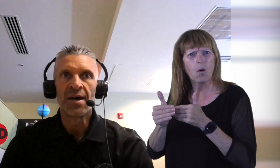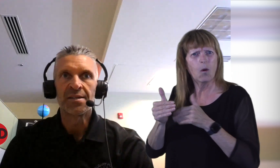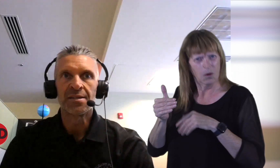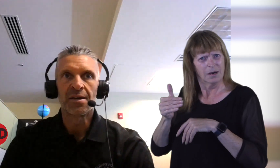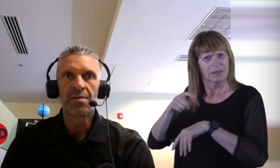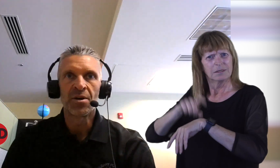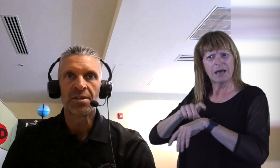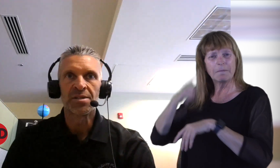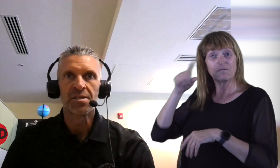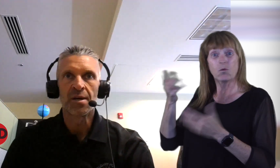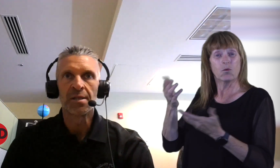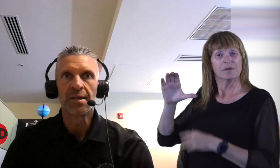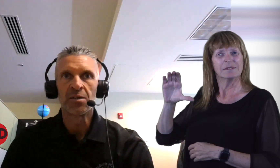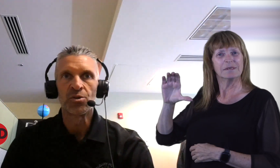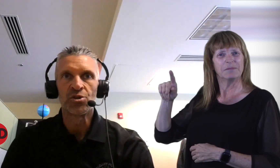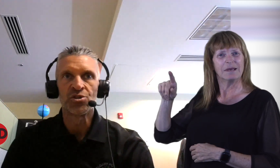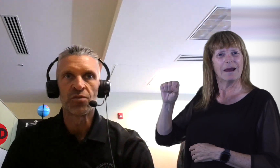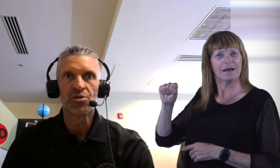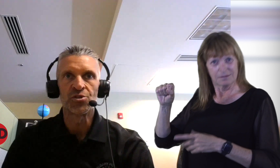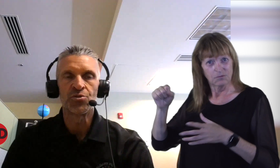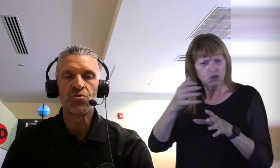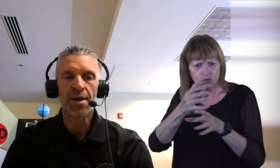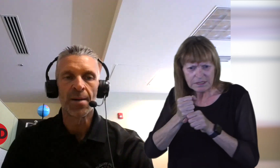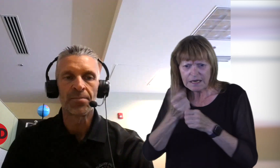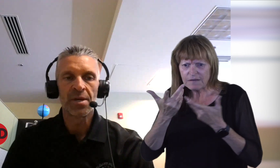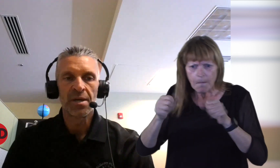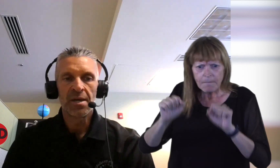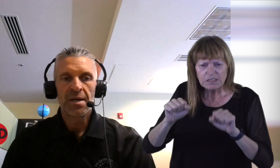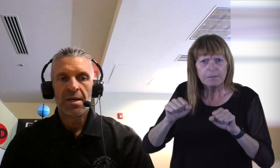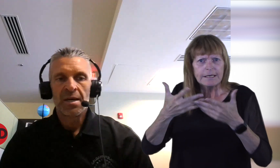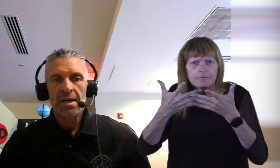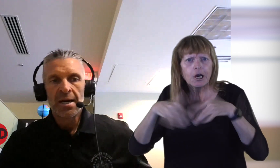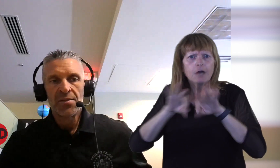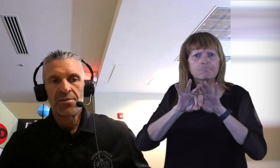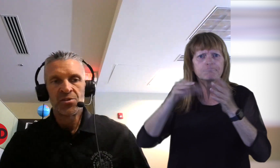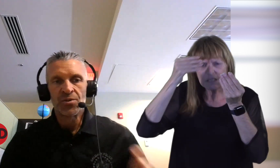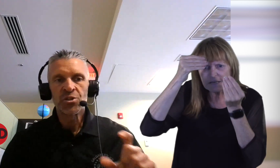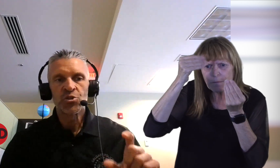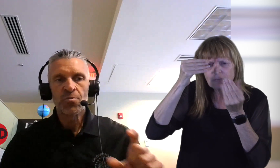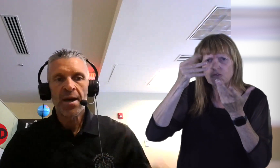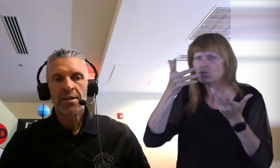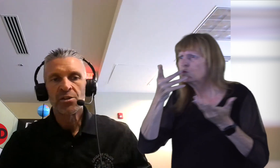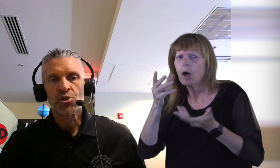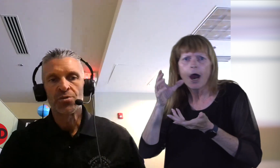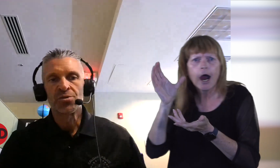service to them. This dramatically shortens the amount of time